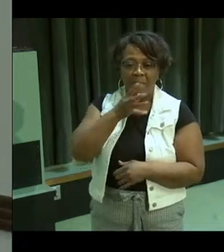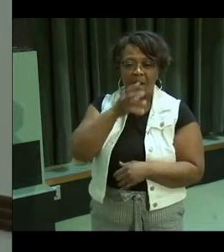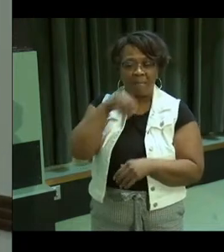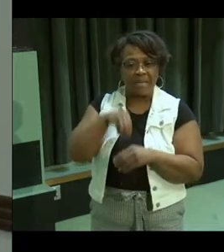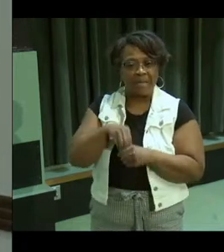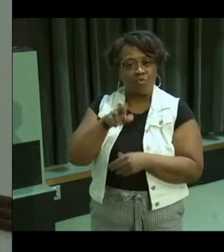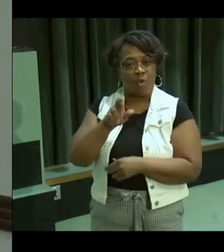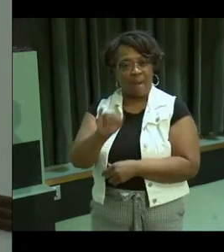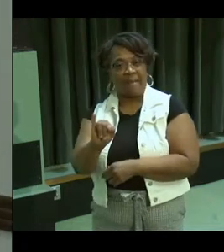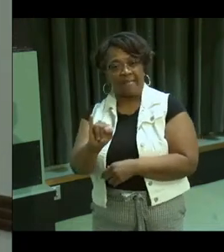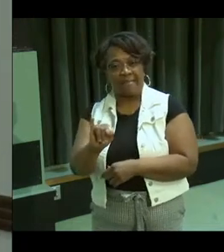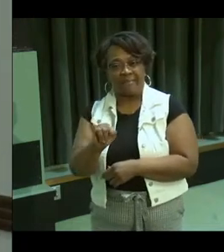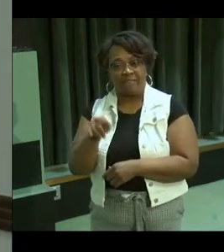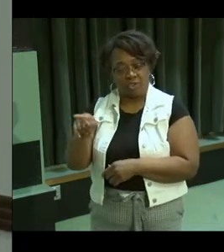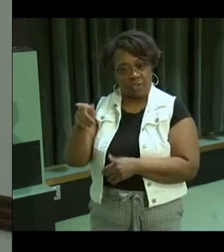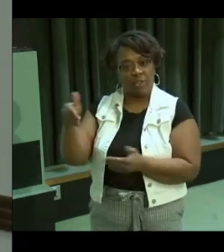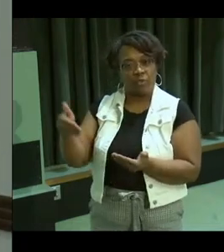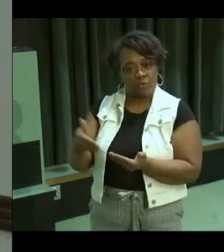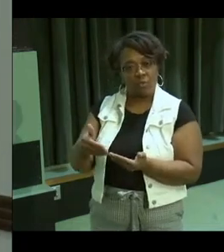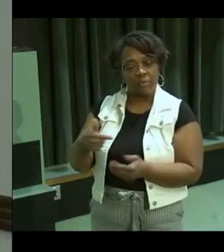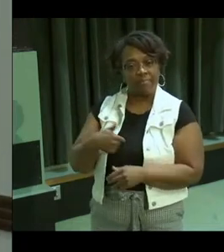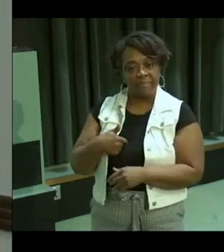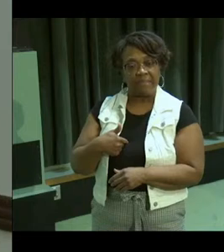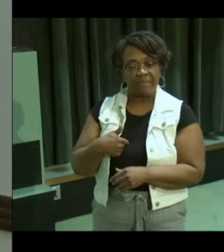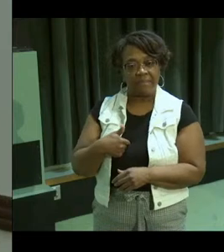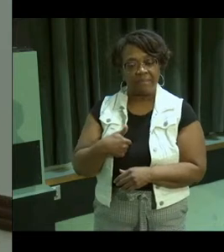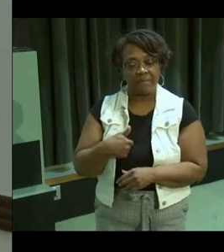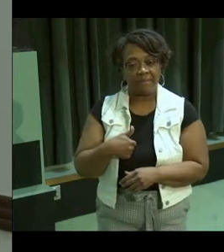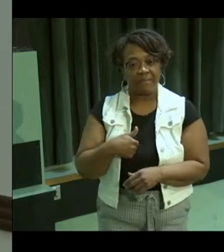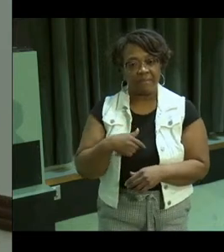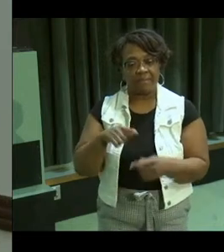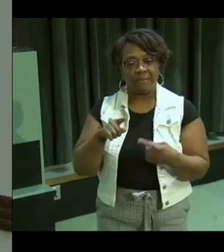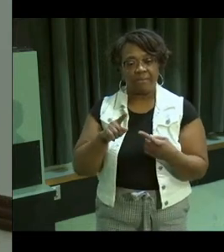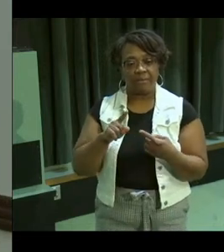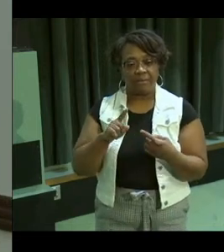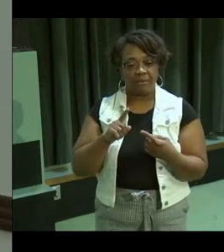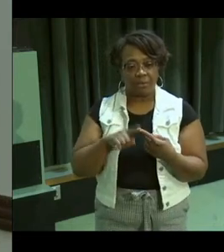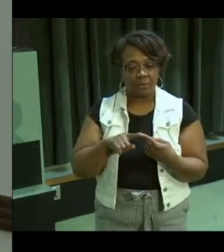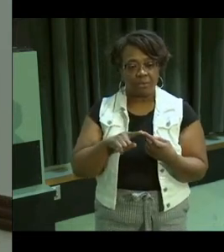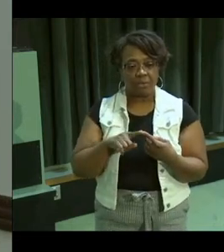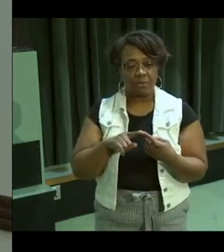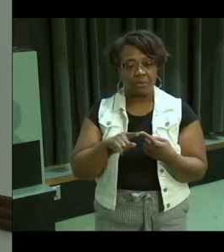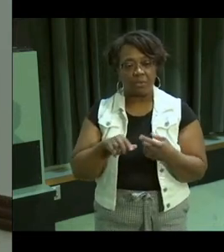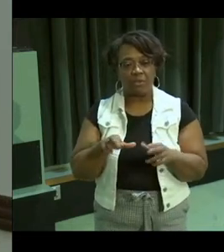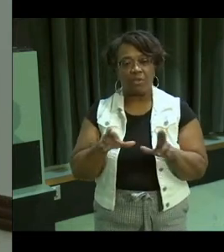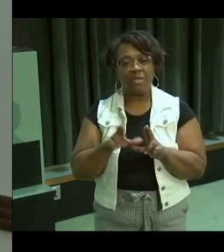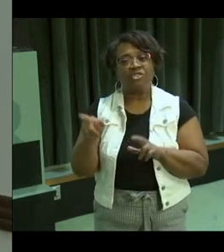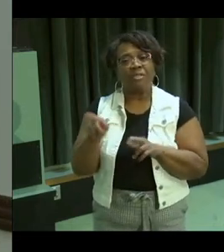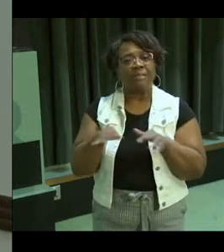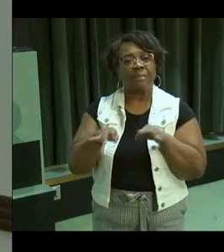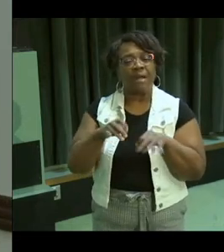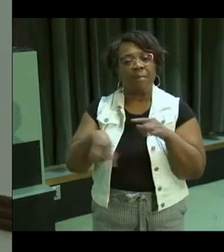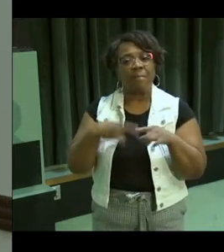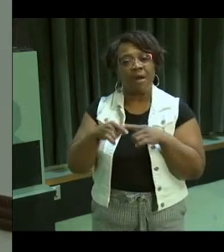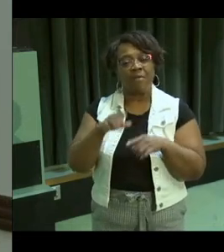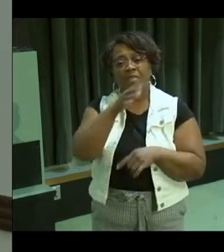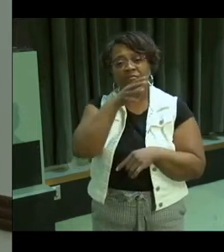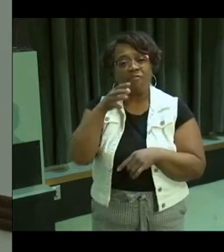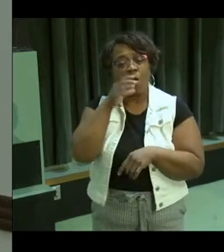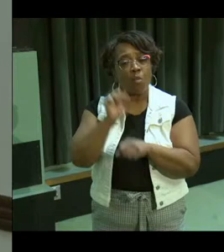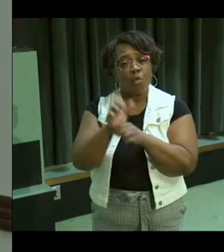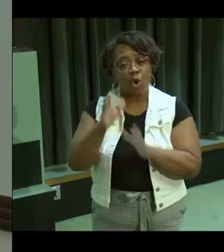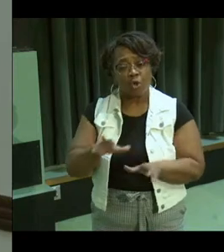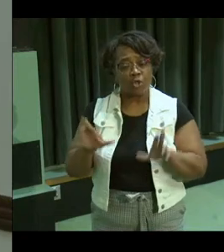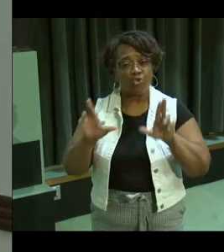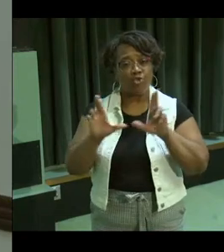she introduced me. She explained